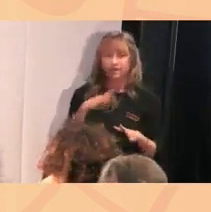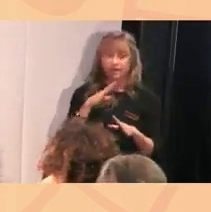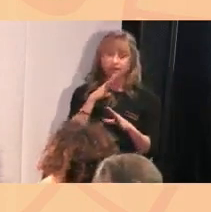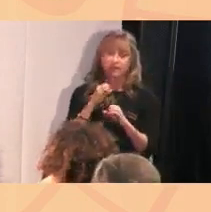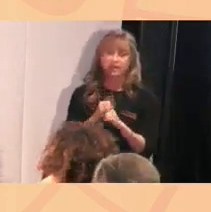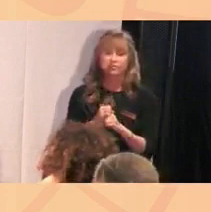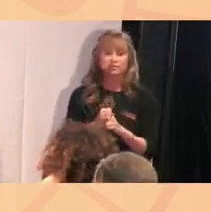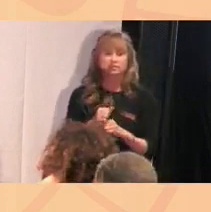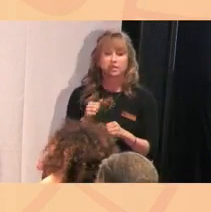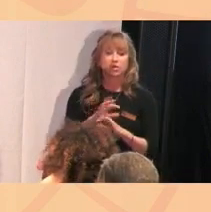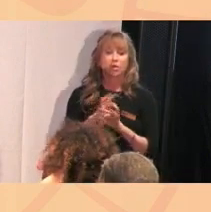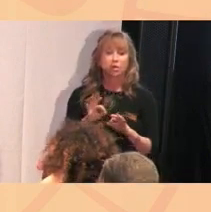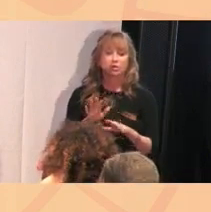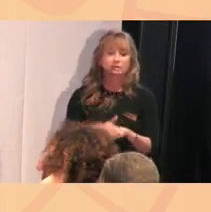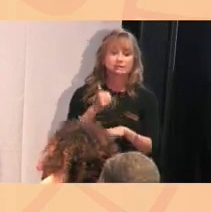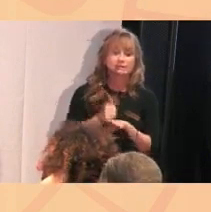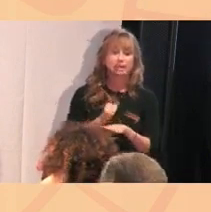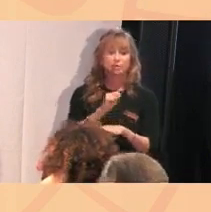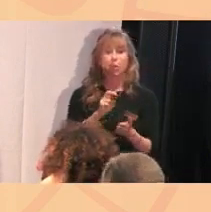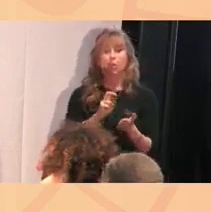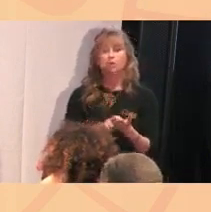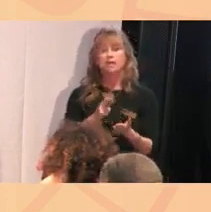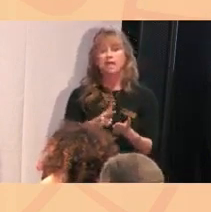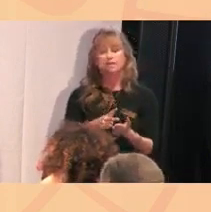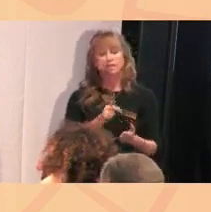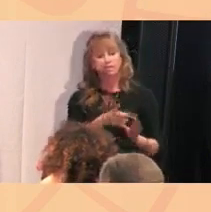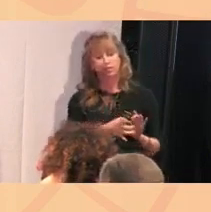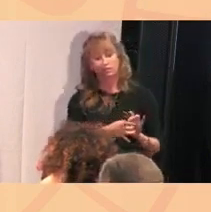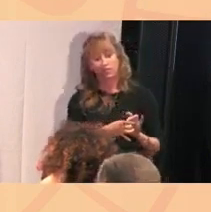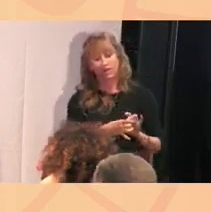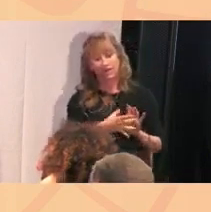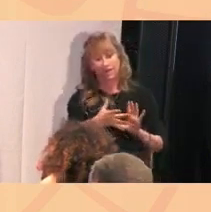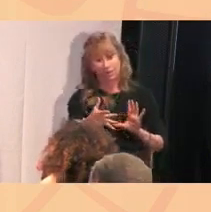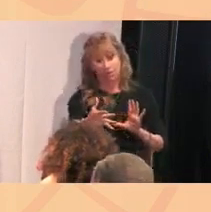down in the Nowra and whatever, something or other.